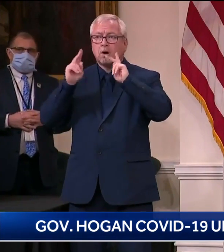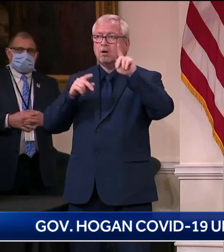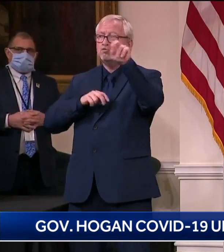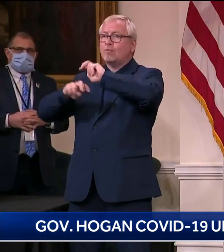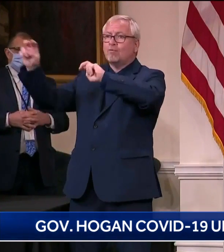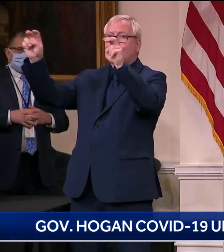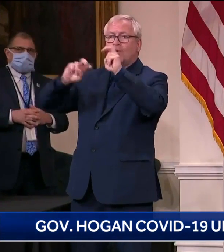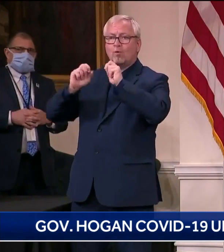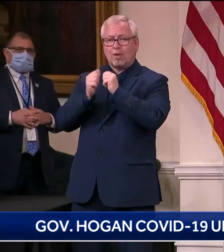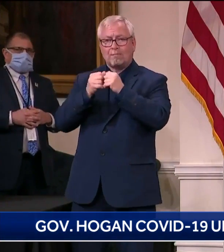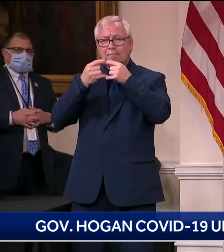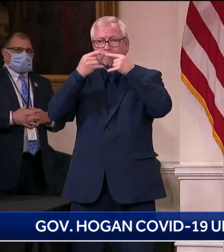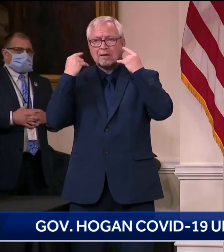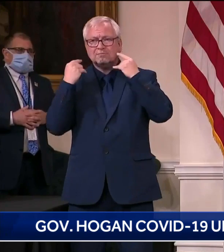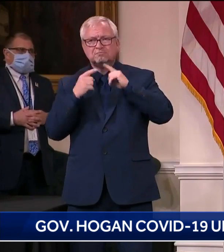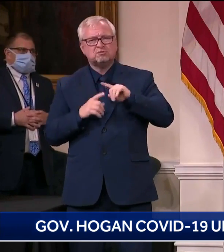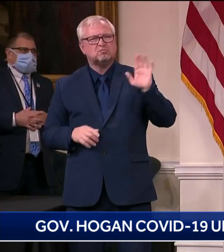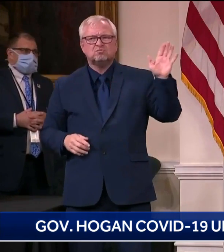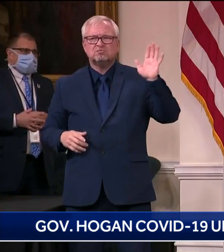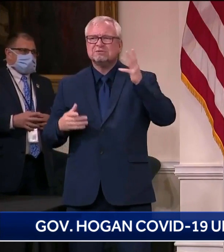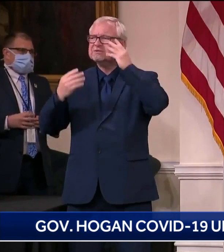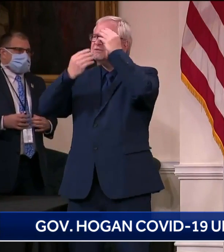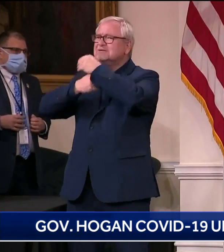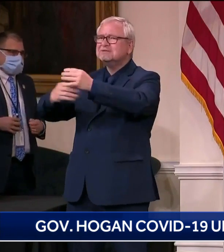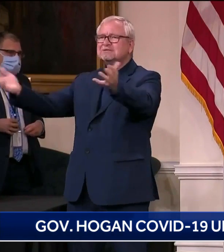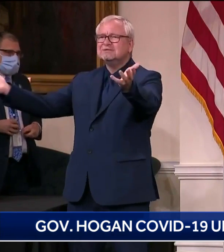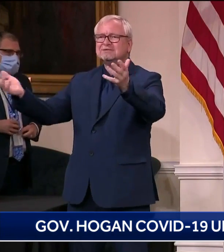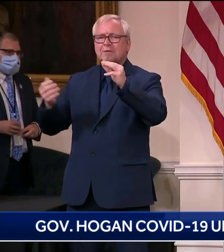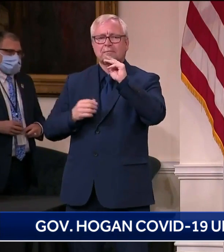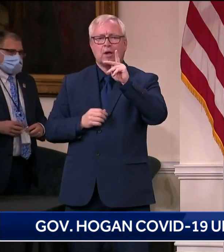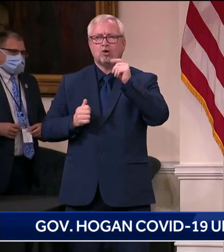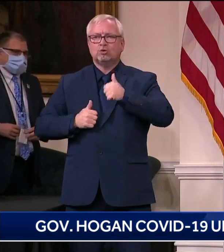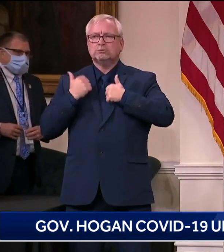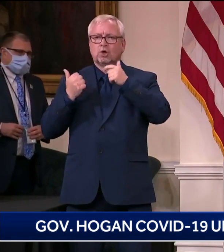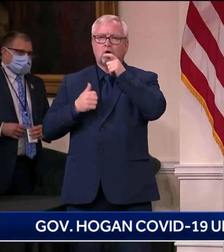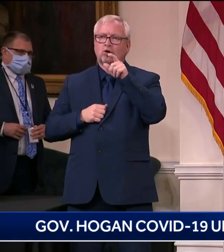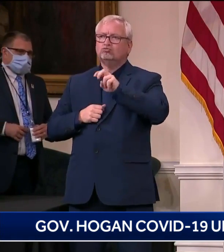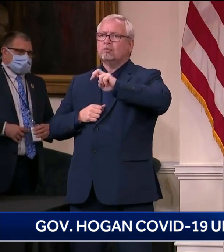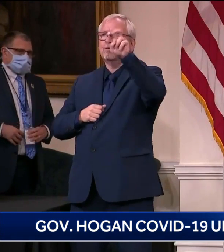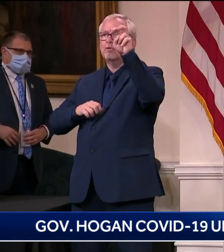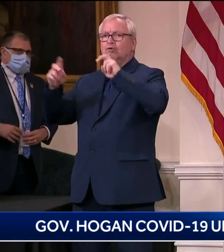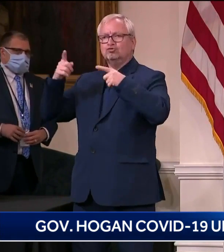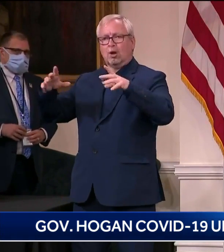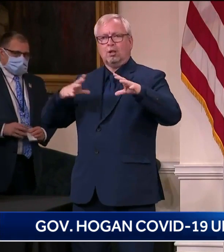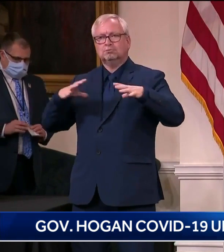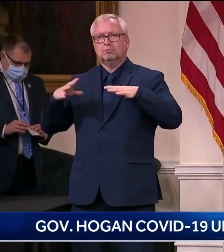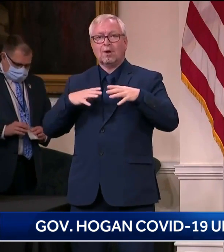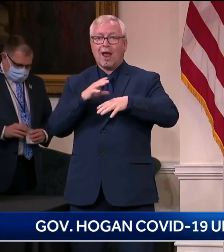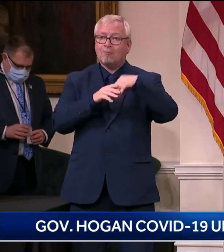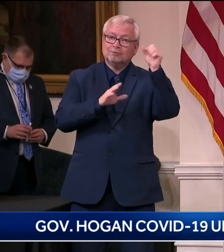THE CDC ADVISED PEOPLE NOT TO TRAVEL OVER THE THANKSGIVING HOLIDAY.